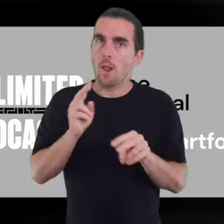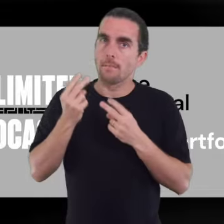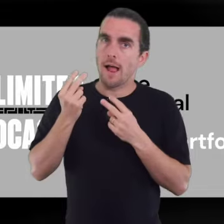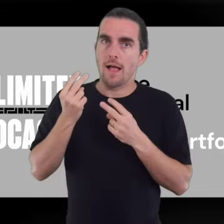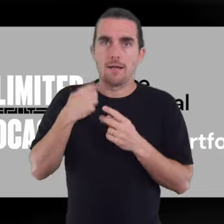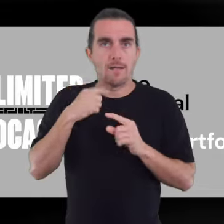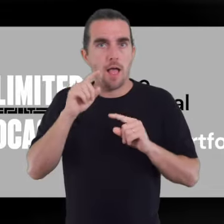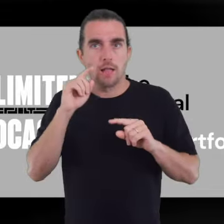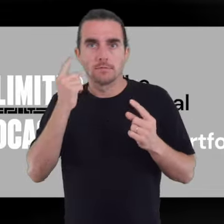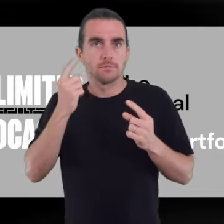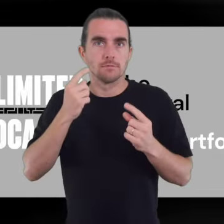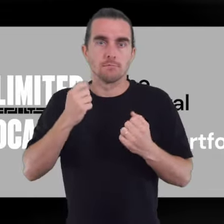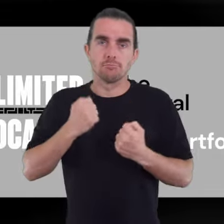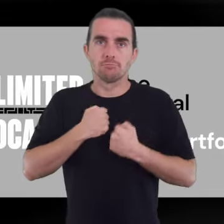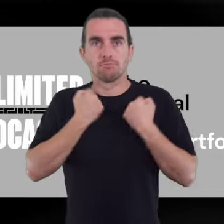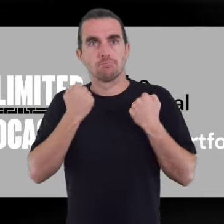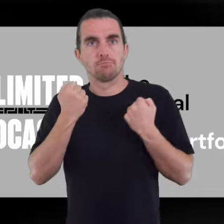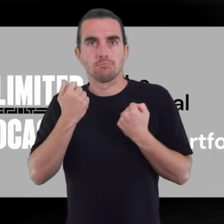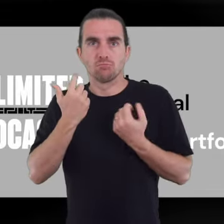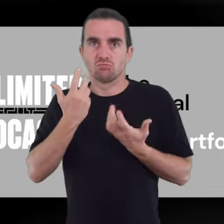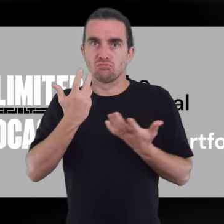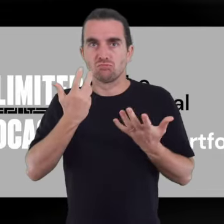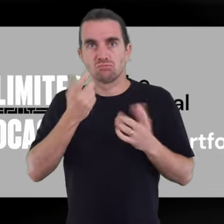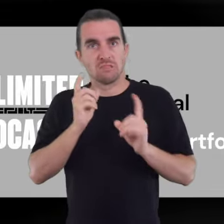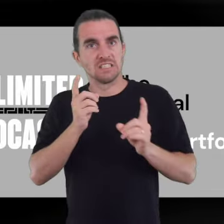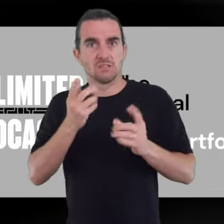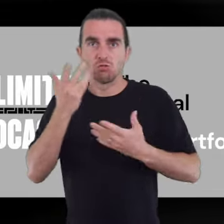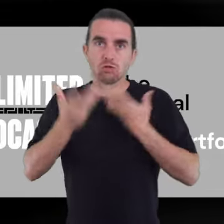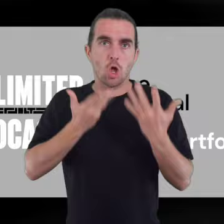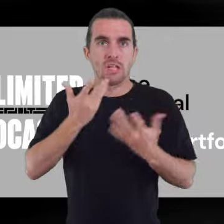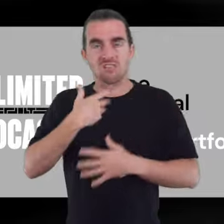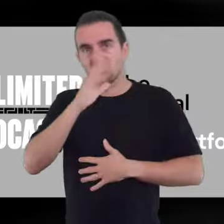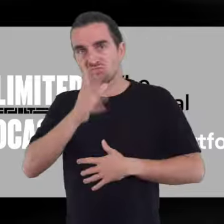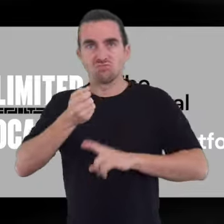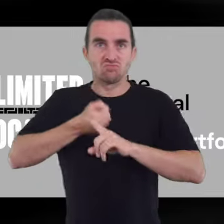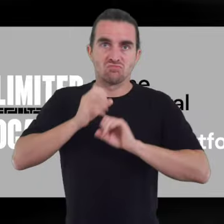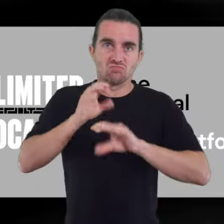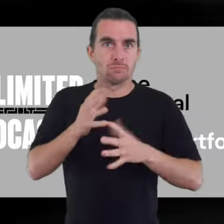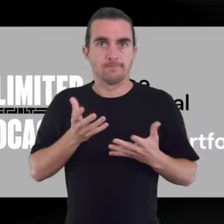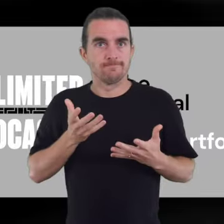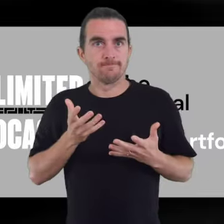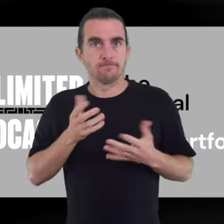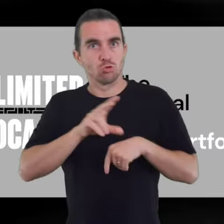I wasn't able to create a kind of linear, coherent narrative that could compete with the doctor's account.